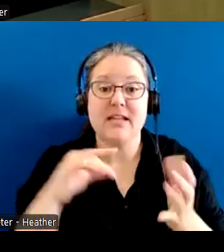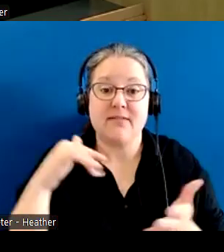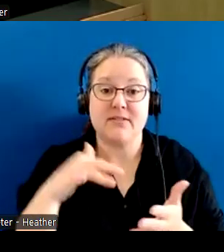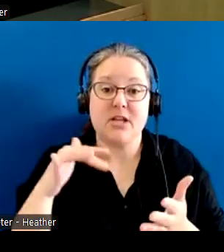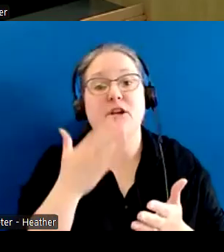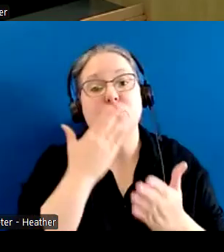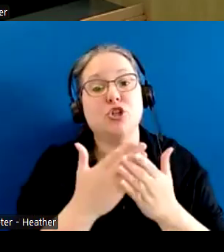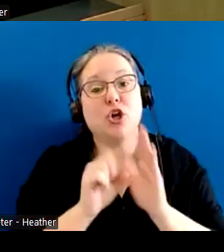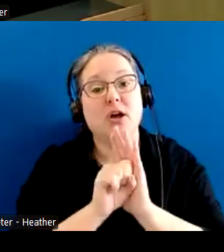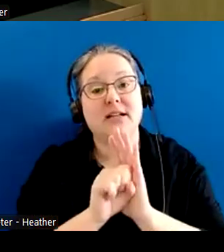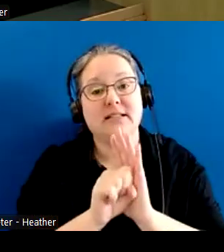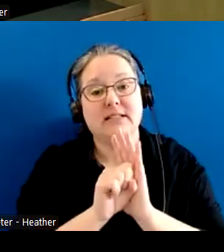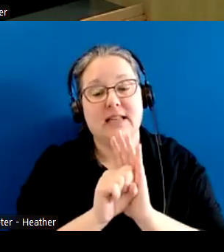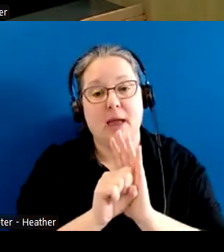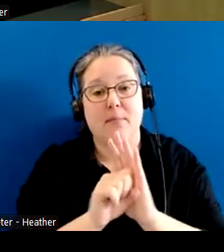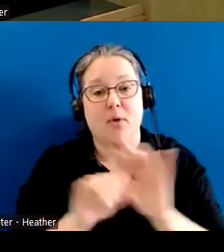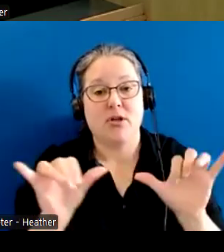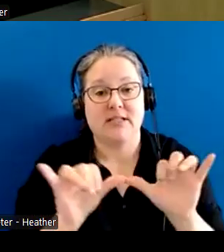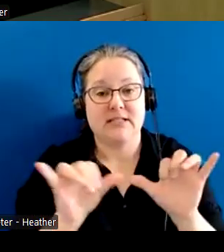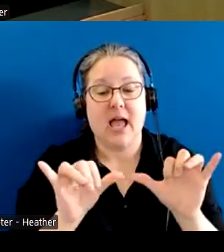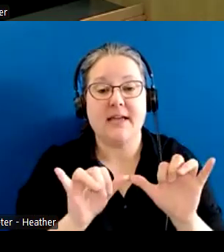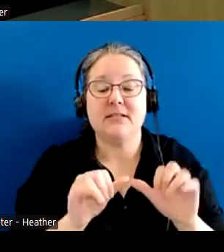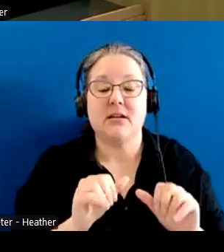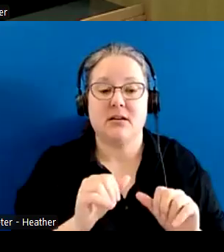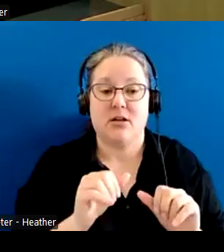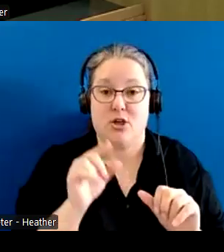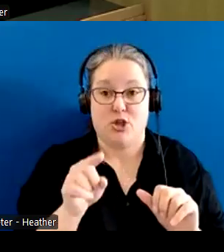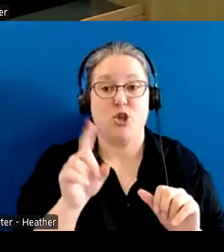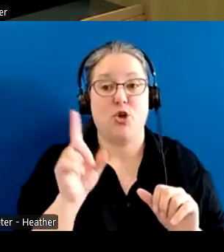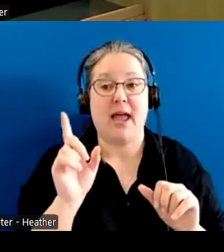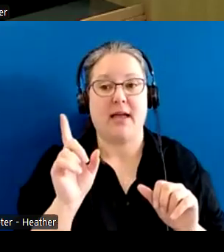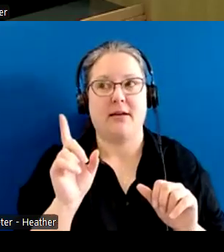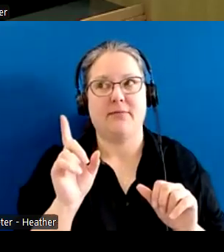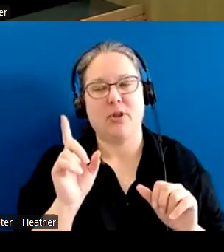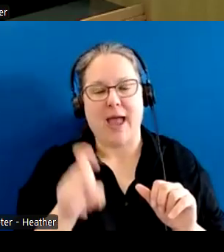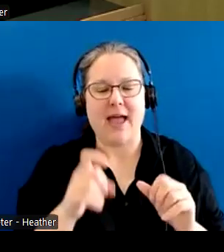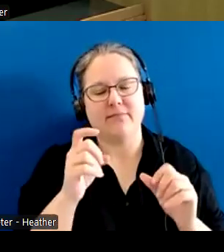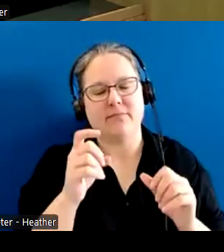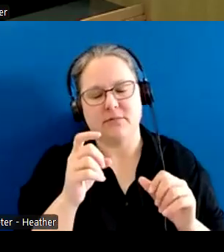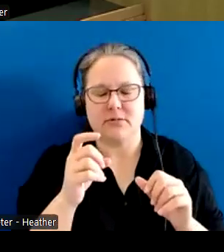size. you do reach saturation at some point but you do um have to take what I'm about to tell you